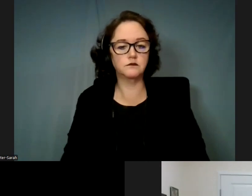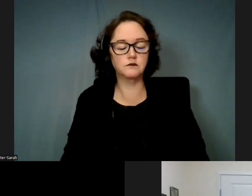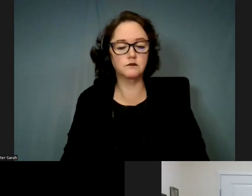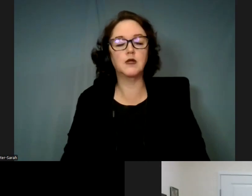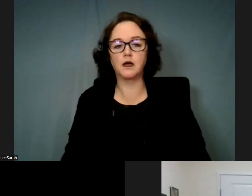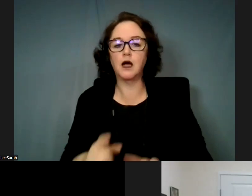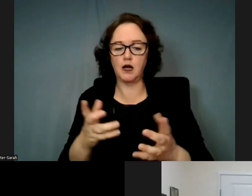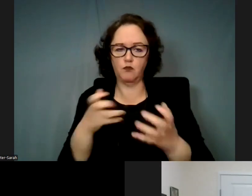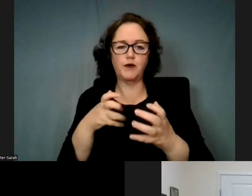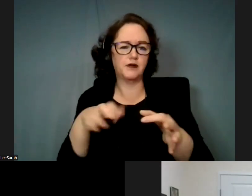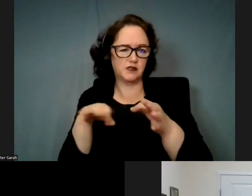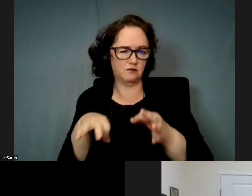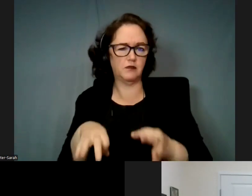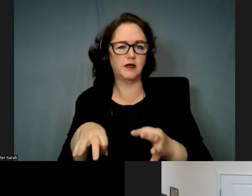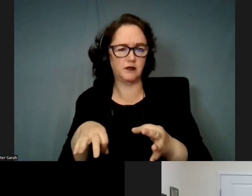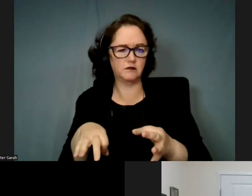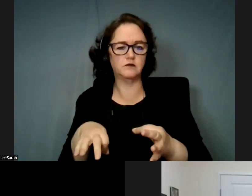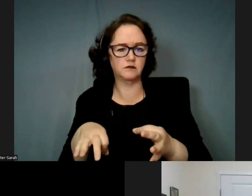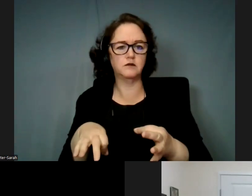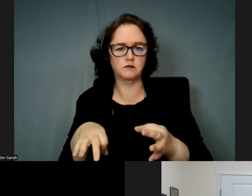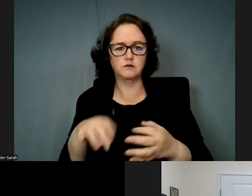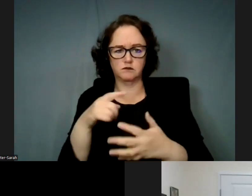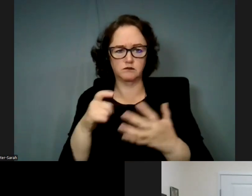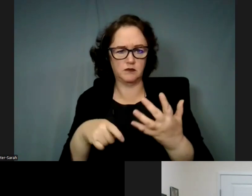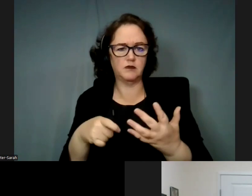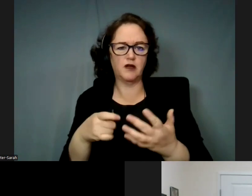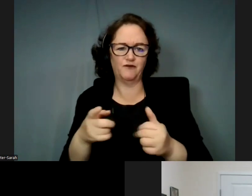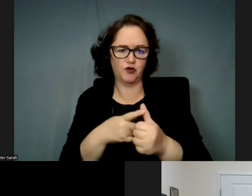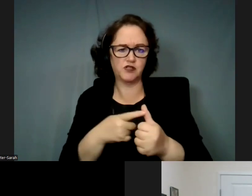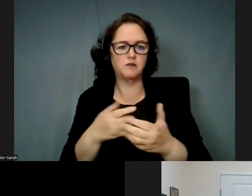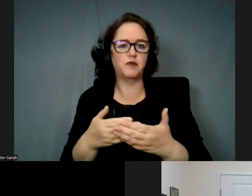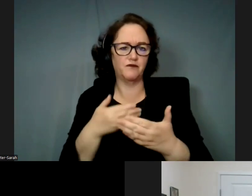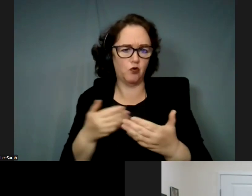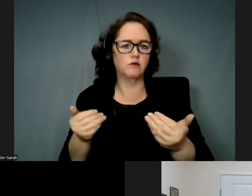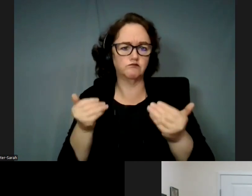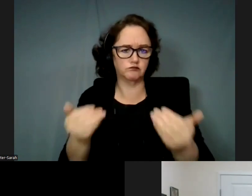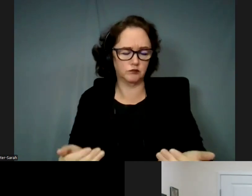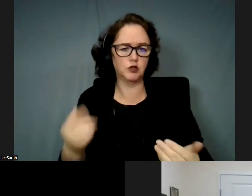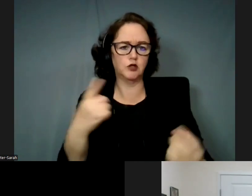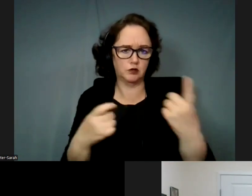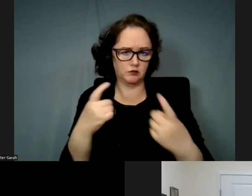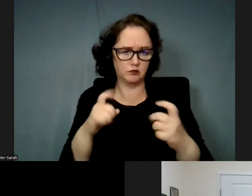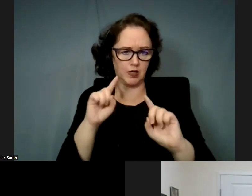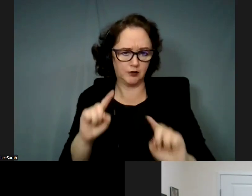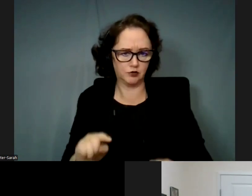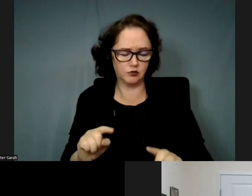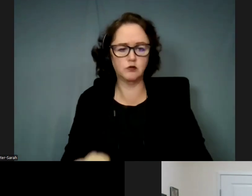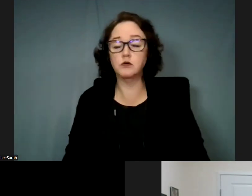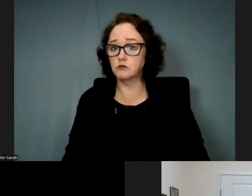we started our Q&A. Kate Brady: Thank you. I think that's really helpful context.